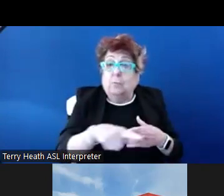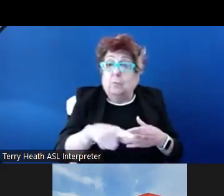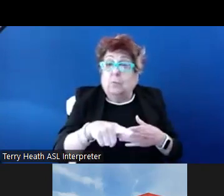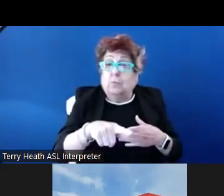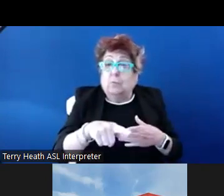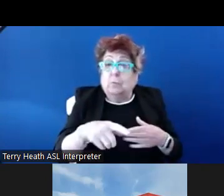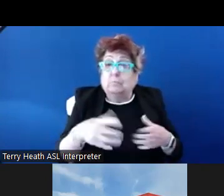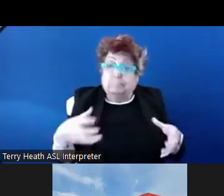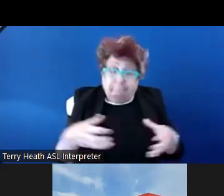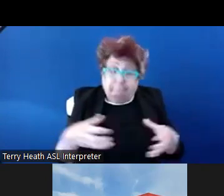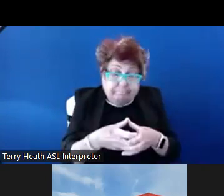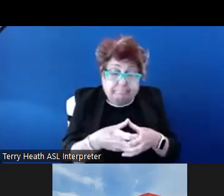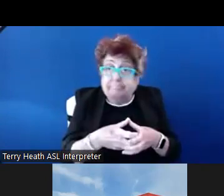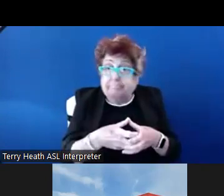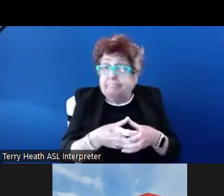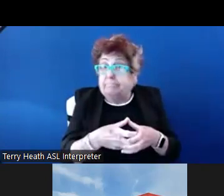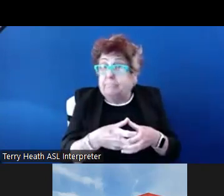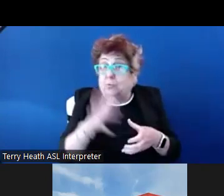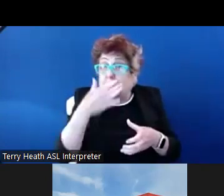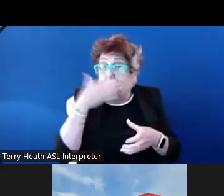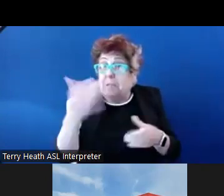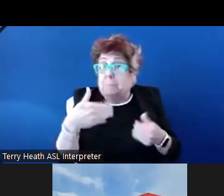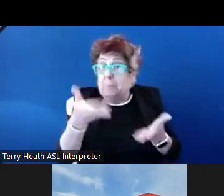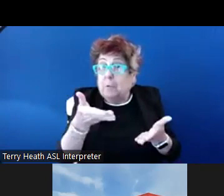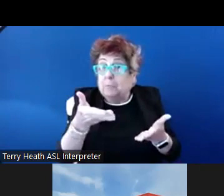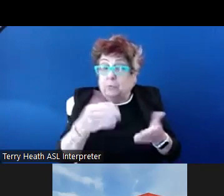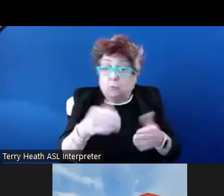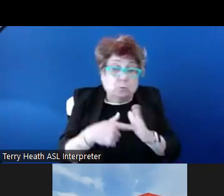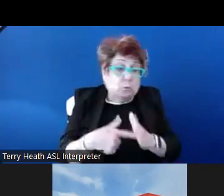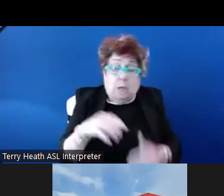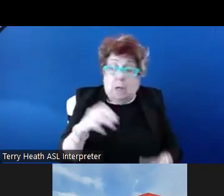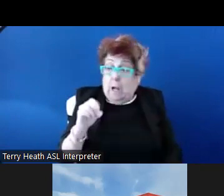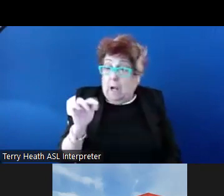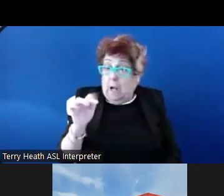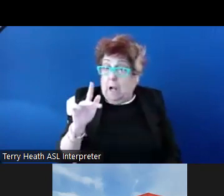Outlining a collaboration of housing, health, disability